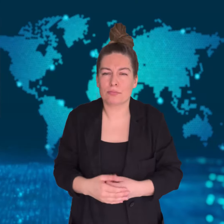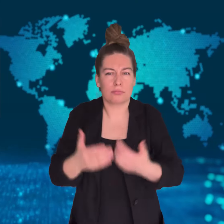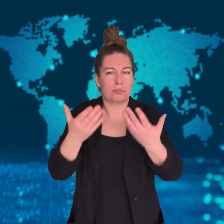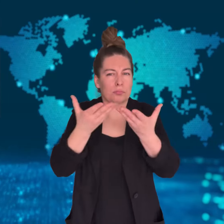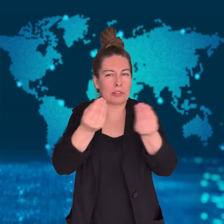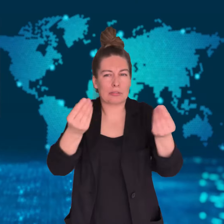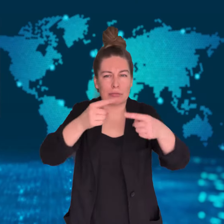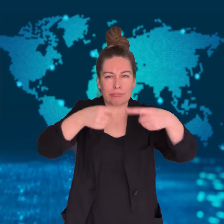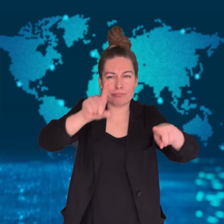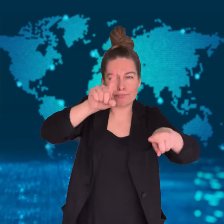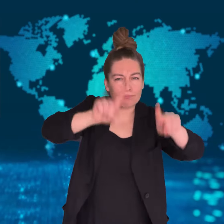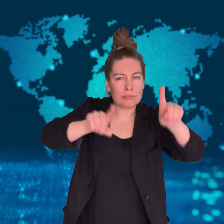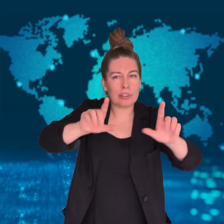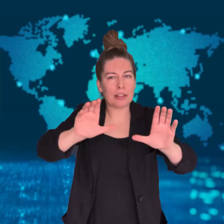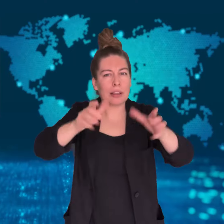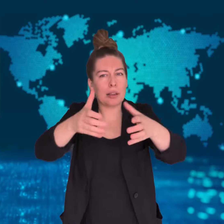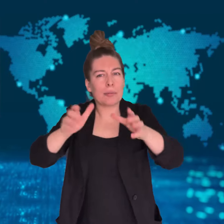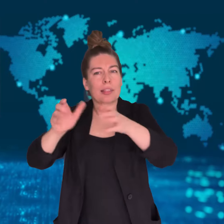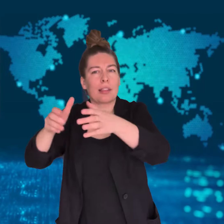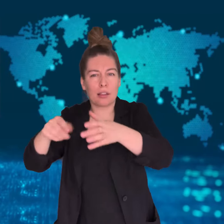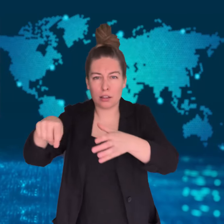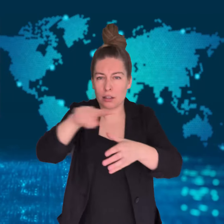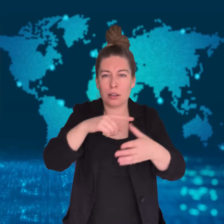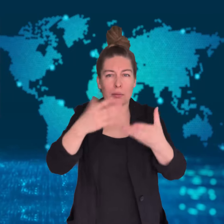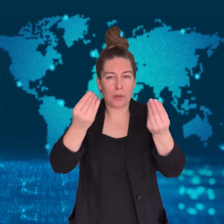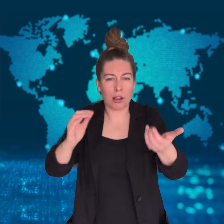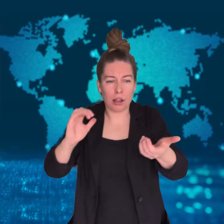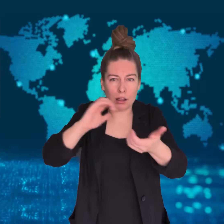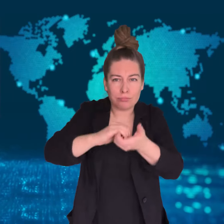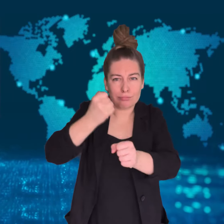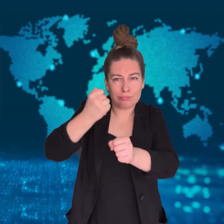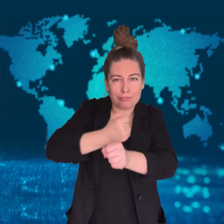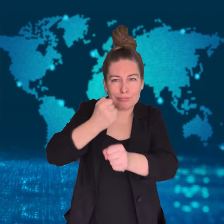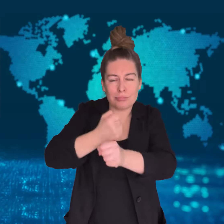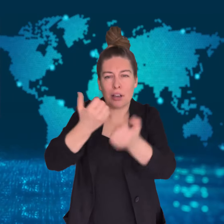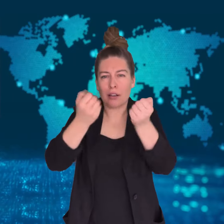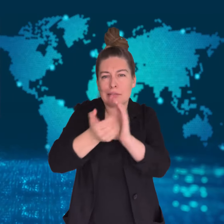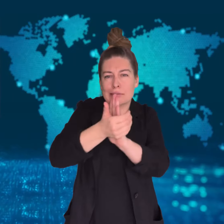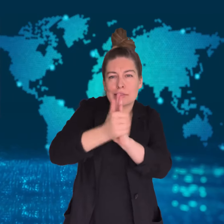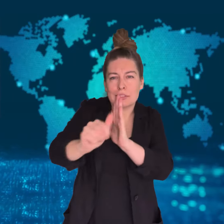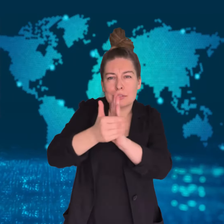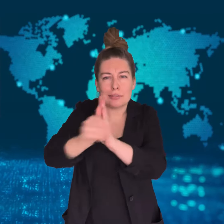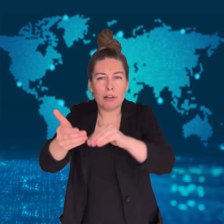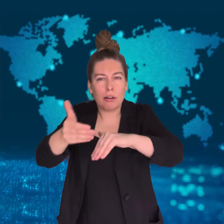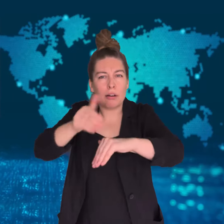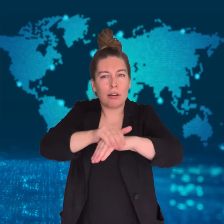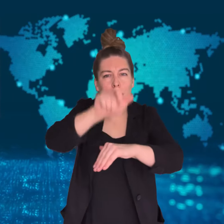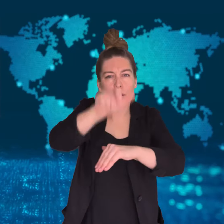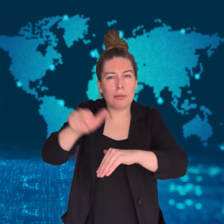have about the missing plane as the company would not comment on the specifics of its proposal.